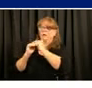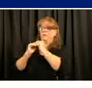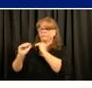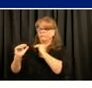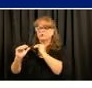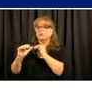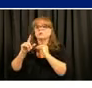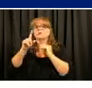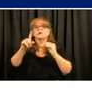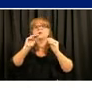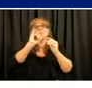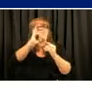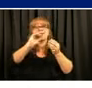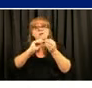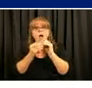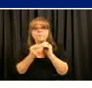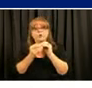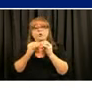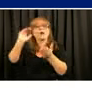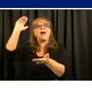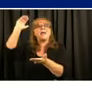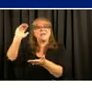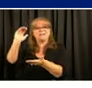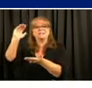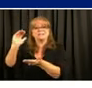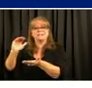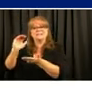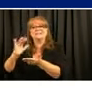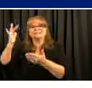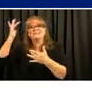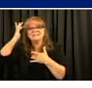recent fit of the model we are seeing this effective reproductive number now above one